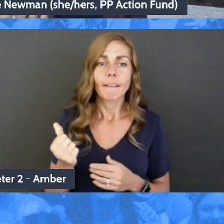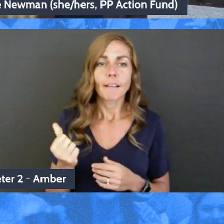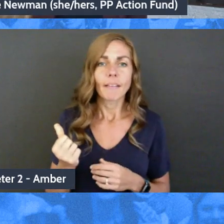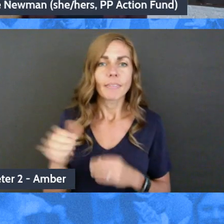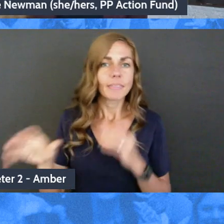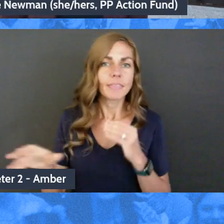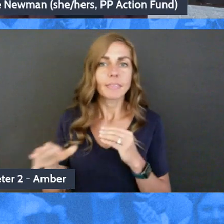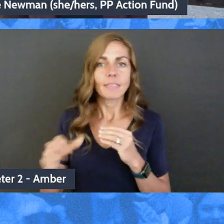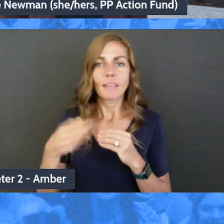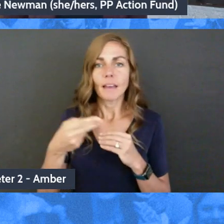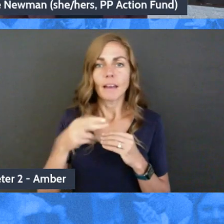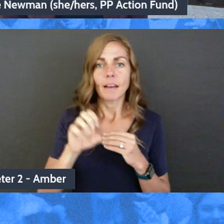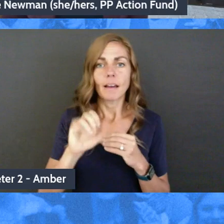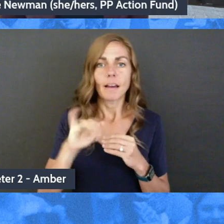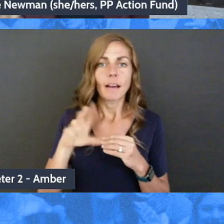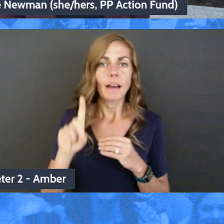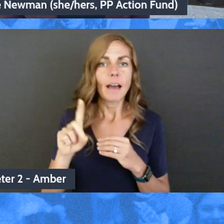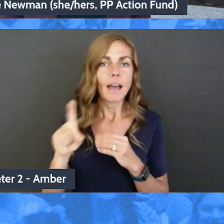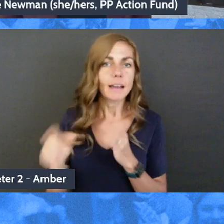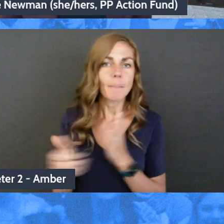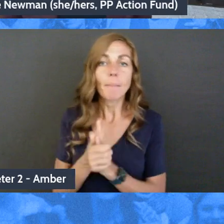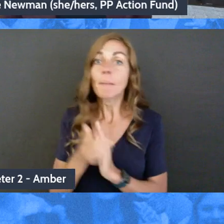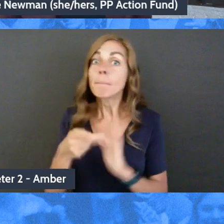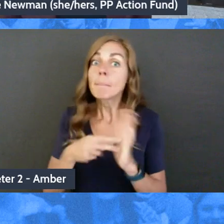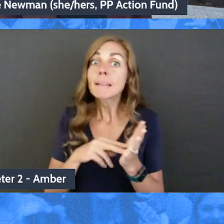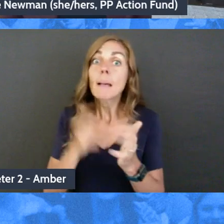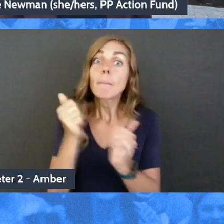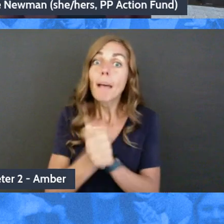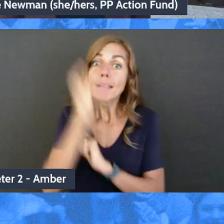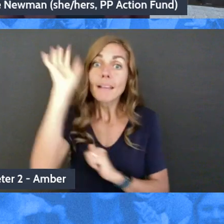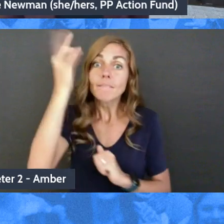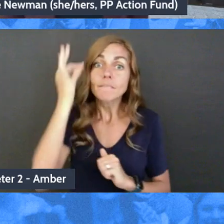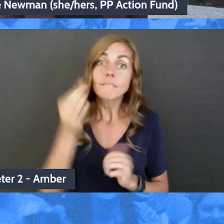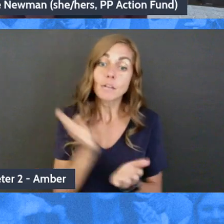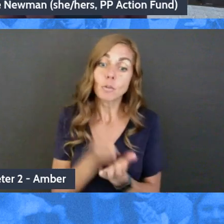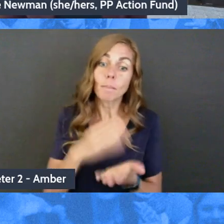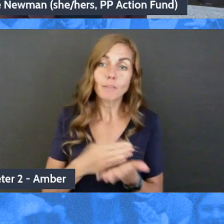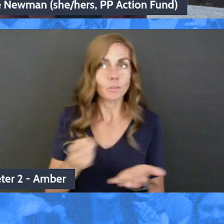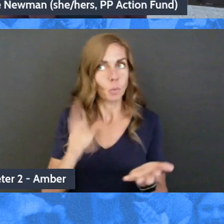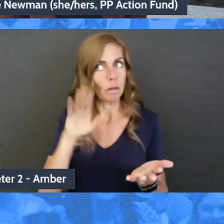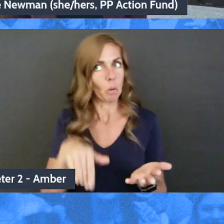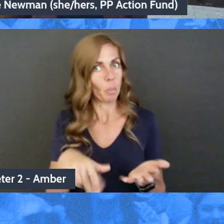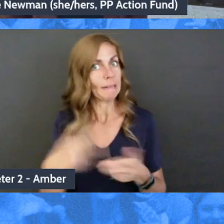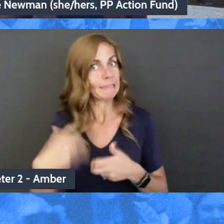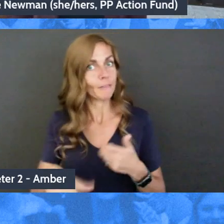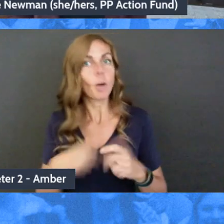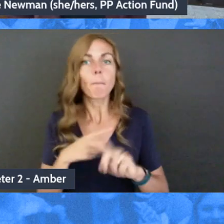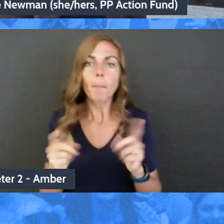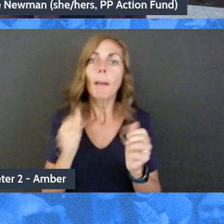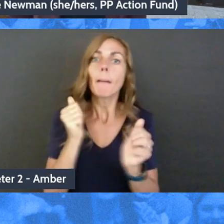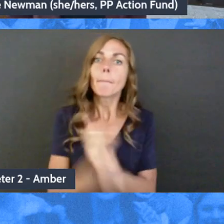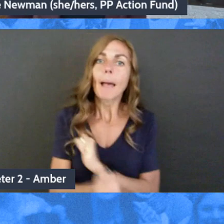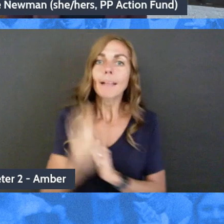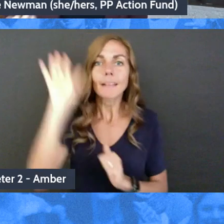That means passing a federal budget, which we see is difficult in itself, but passing a federal budget without the Hyde Amendment,